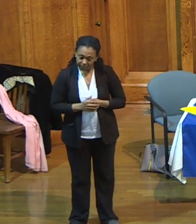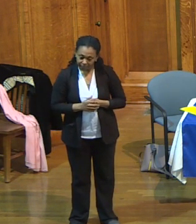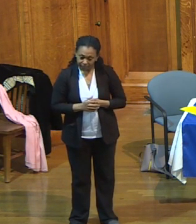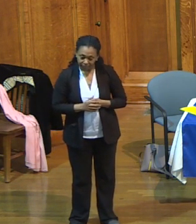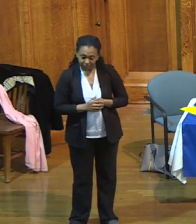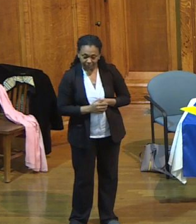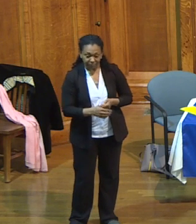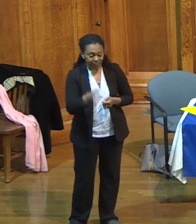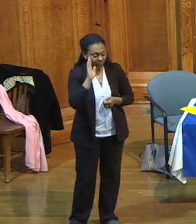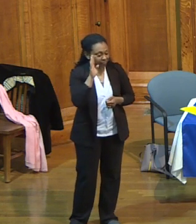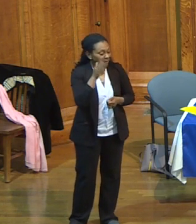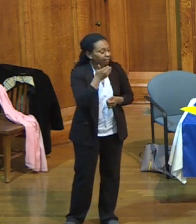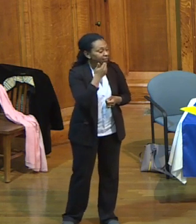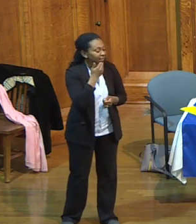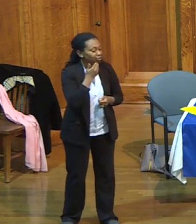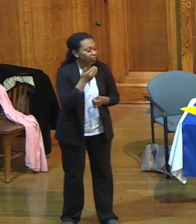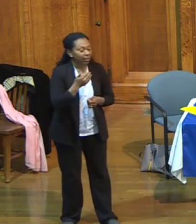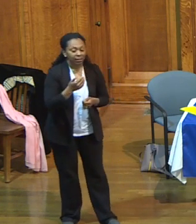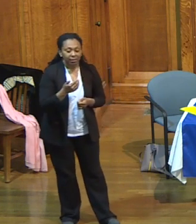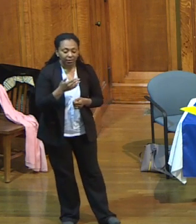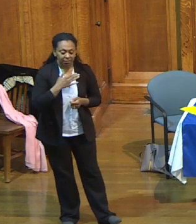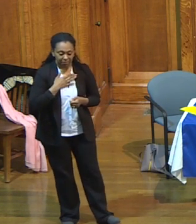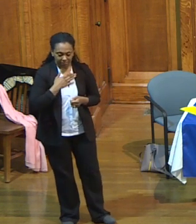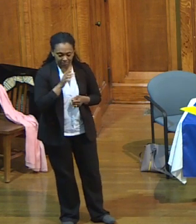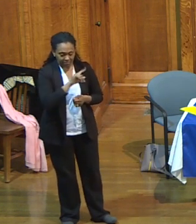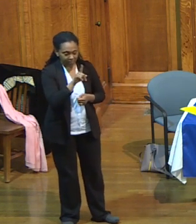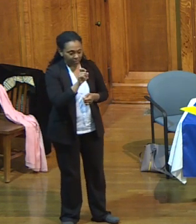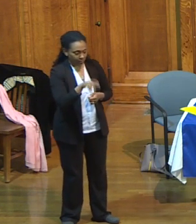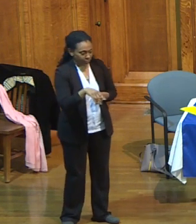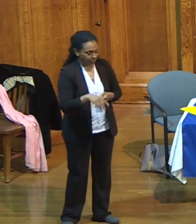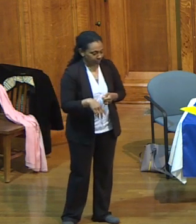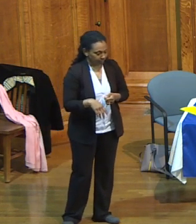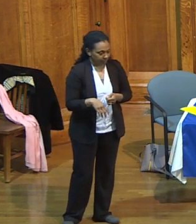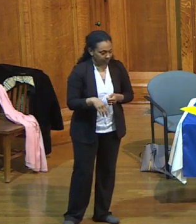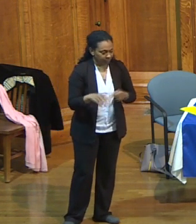[Audience Member] All right, thank you. I have a question. A lot of hearing people,